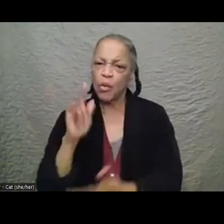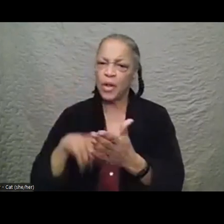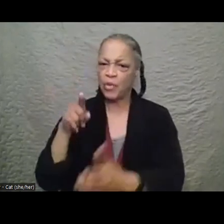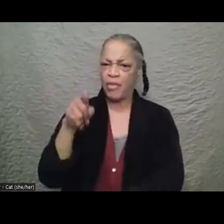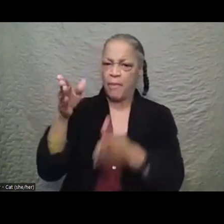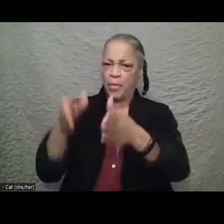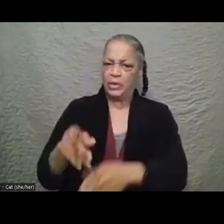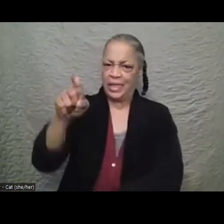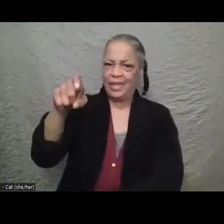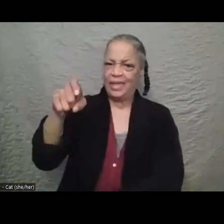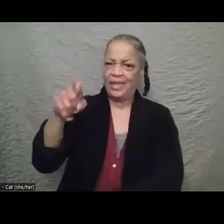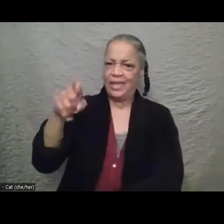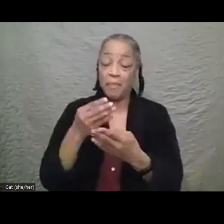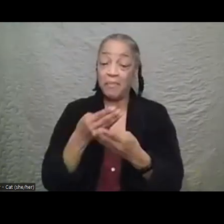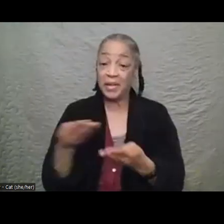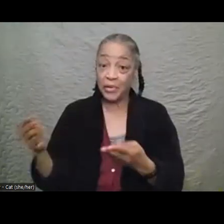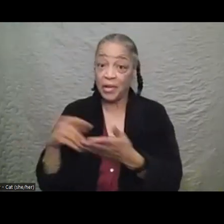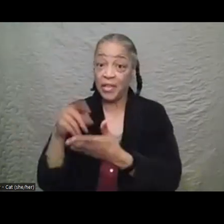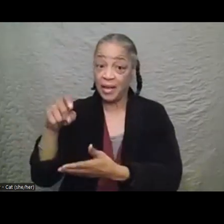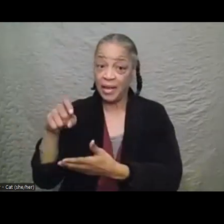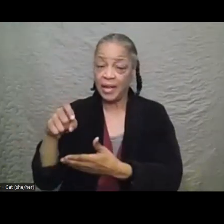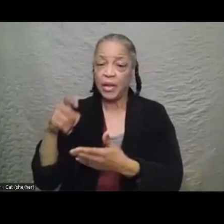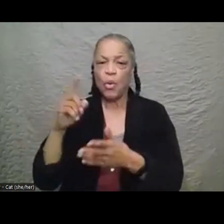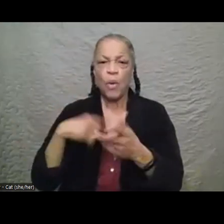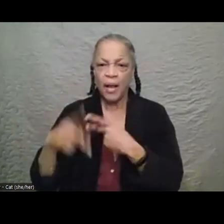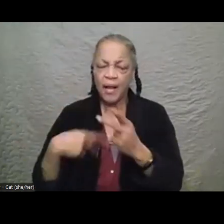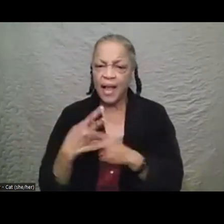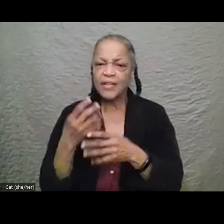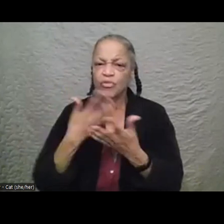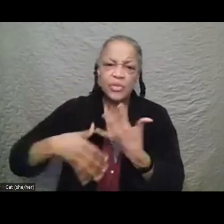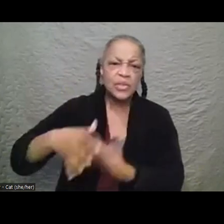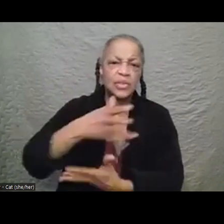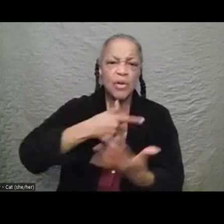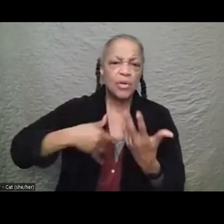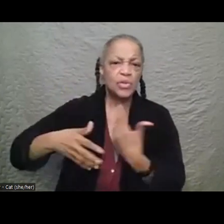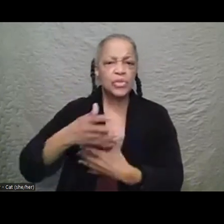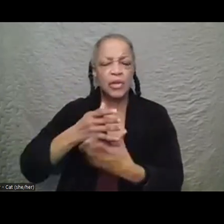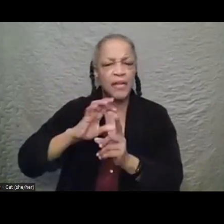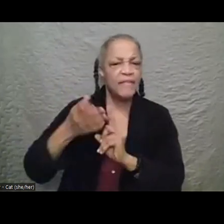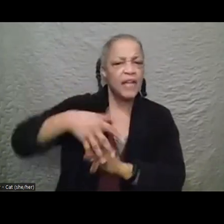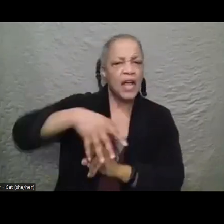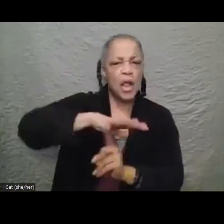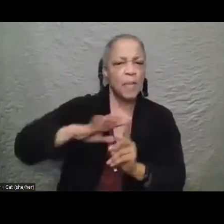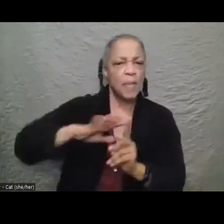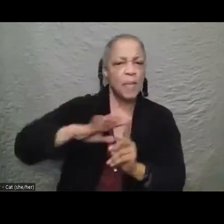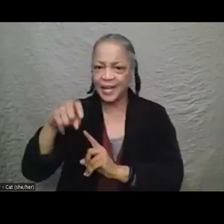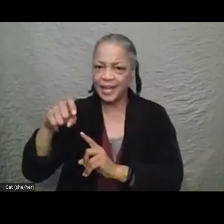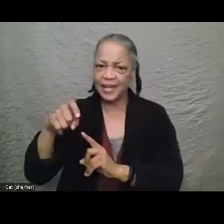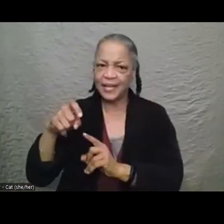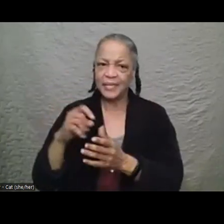What kind of social environment to that person need?